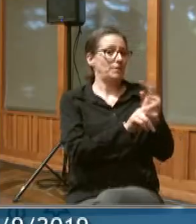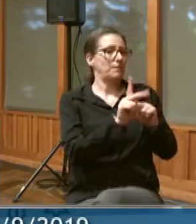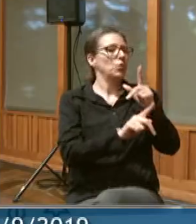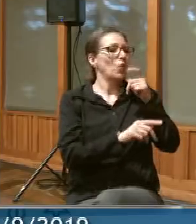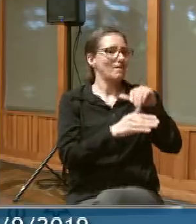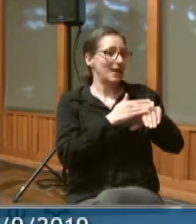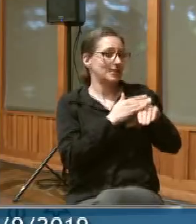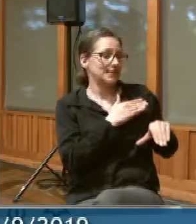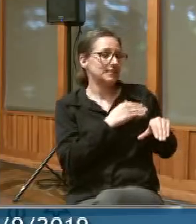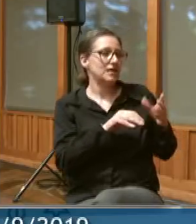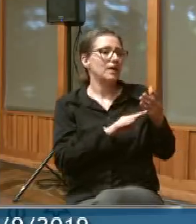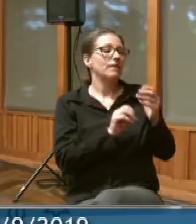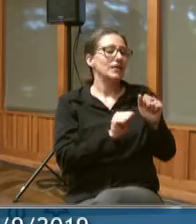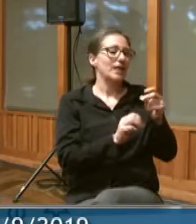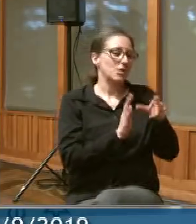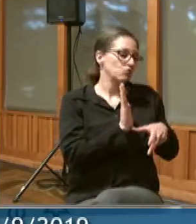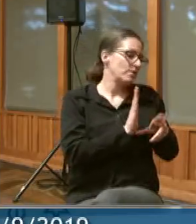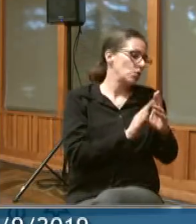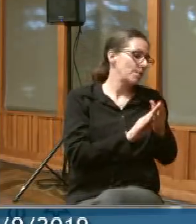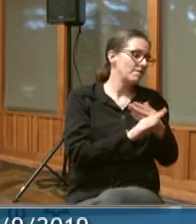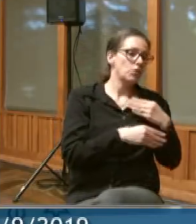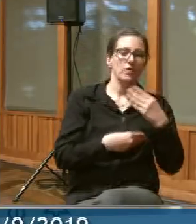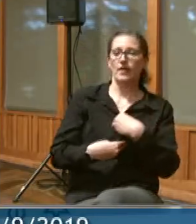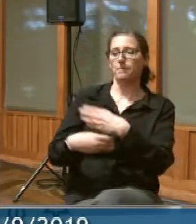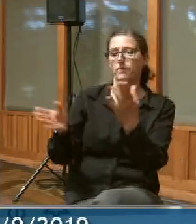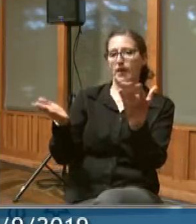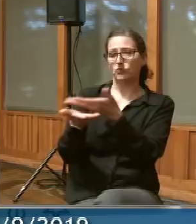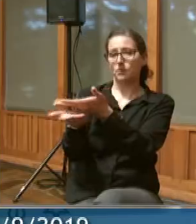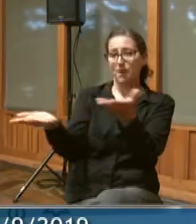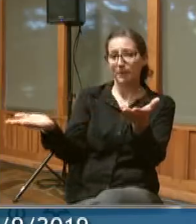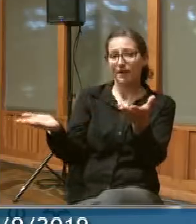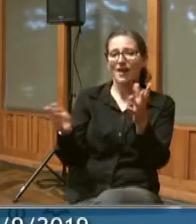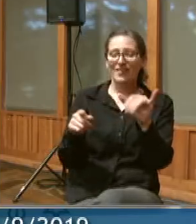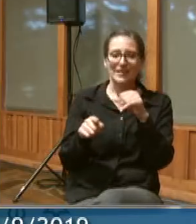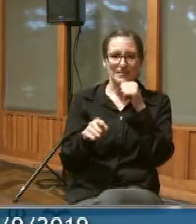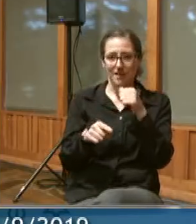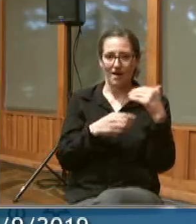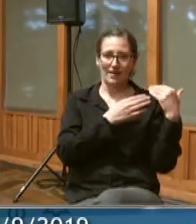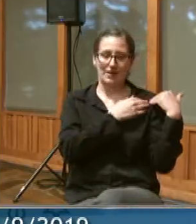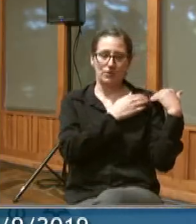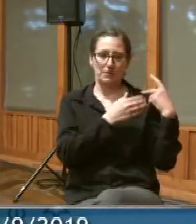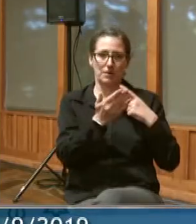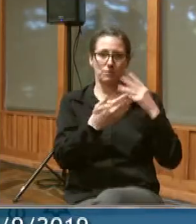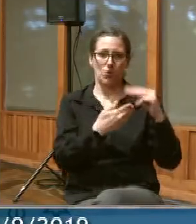WRITTEN REPORT WHEN THEY WERE THERE, THEY ARE THE ONLY ONES WITH ACCESS TO IT, THE ONLY ONES THAT GET TO PRESENT IT TO THE